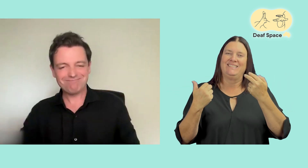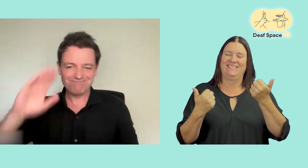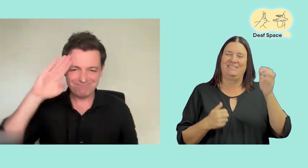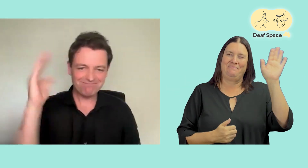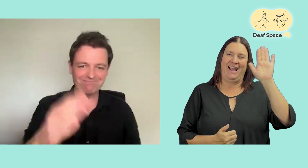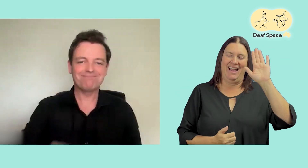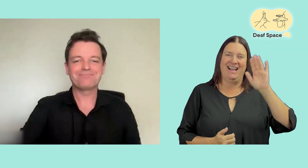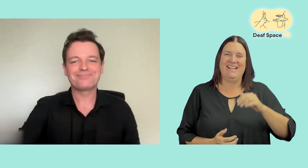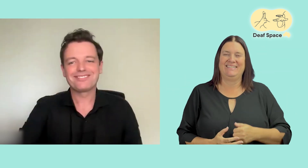Bye.